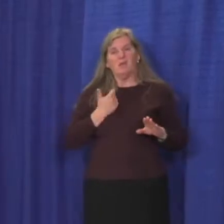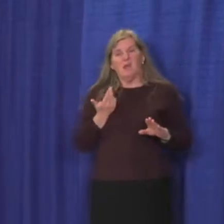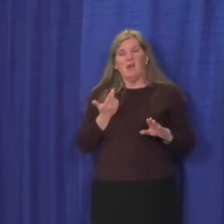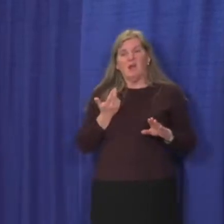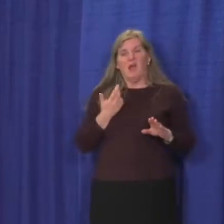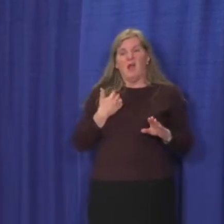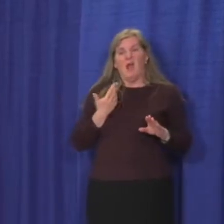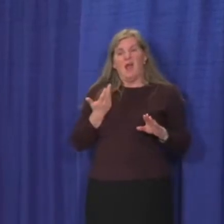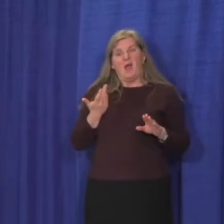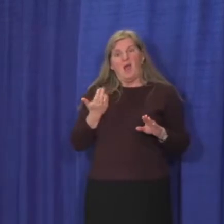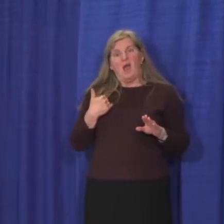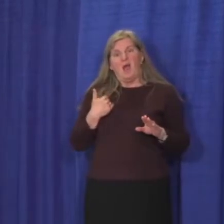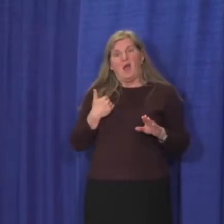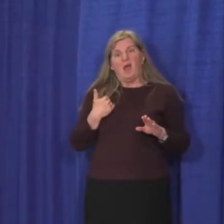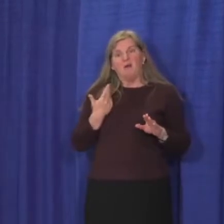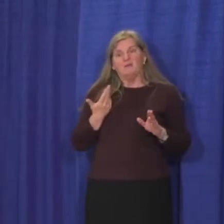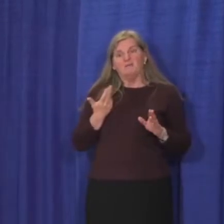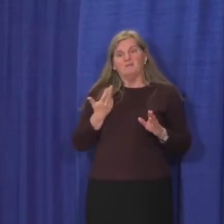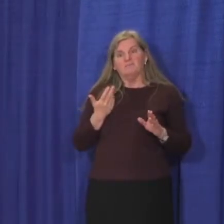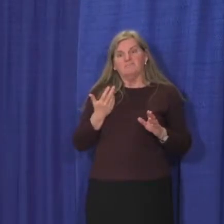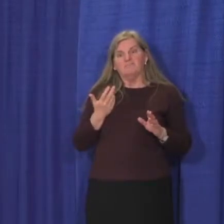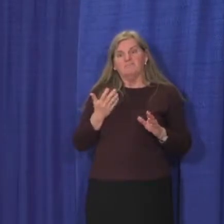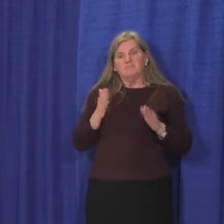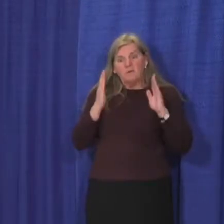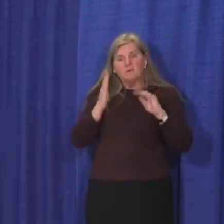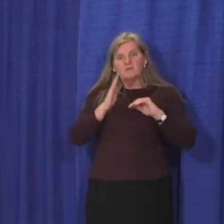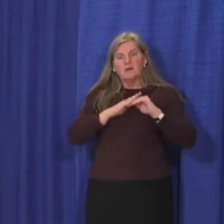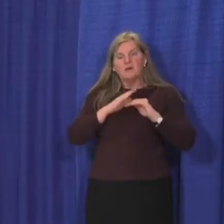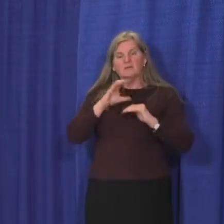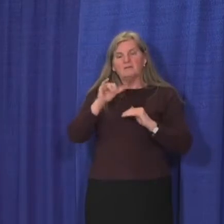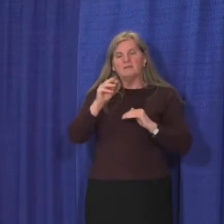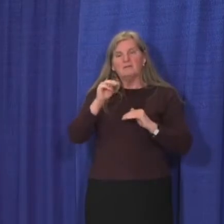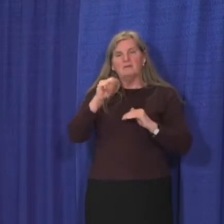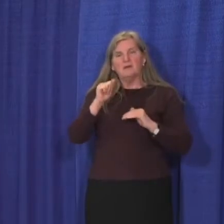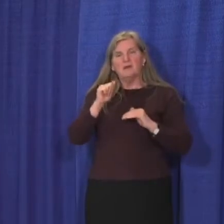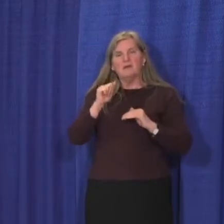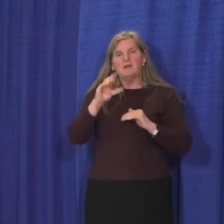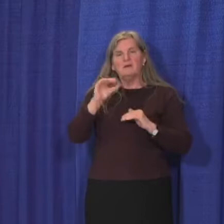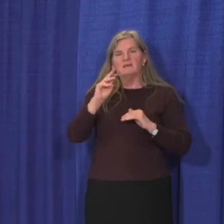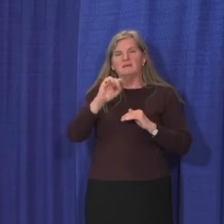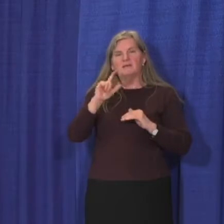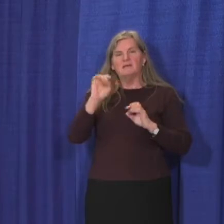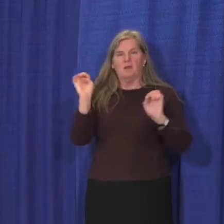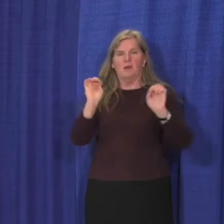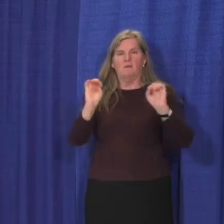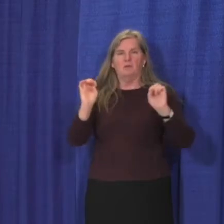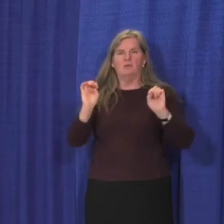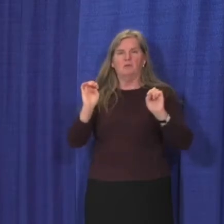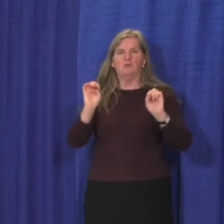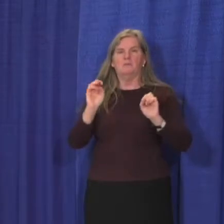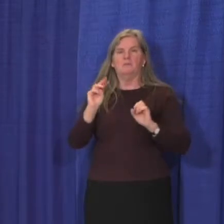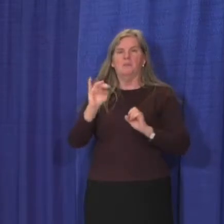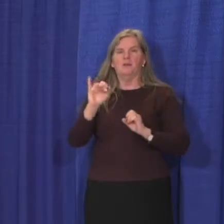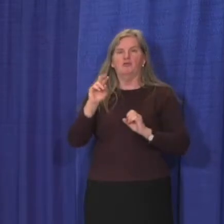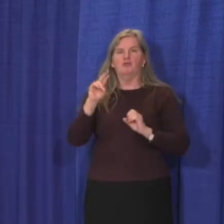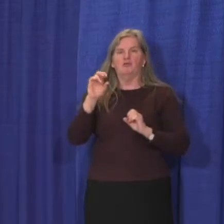emergency measures act and a testament to the strength of a coordinated community wishes to